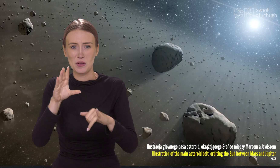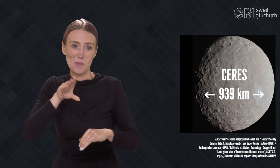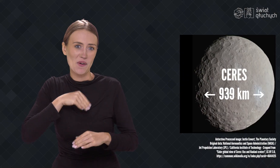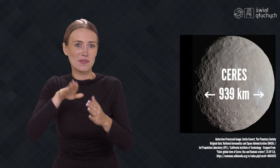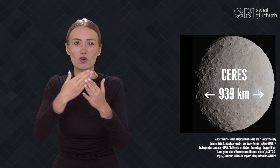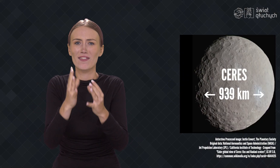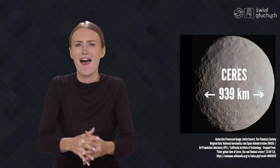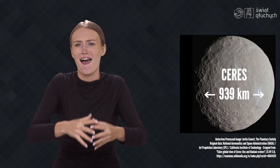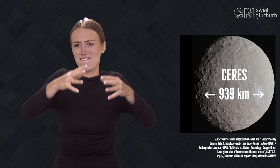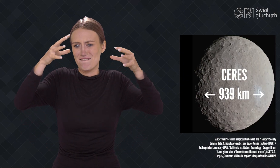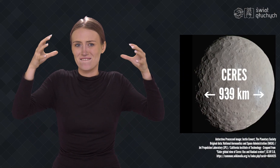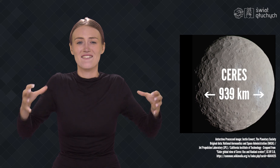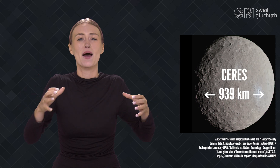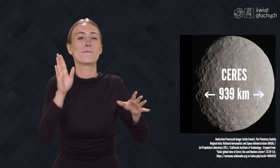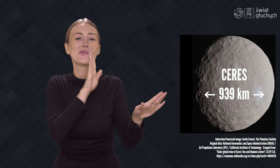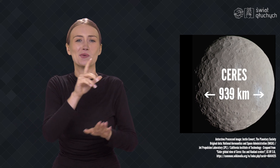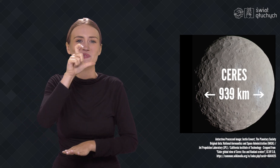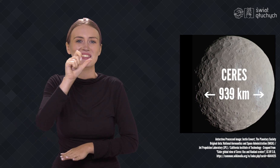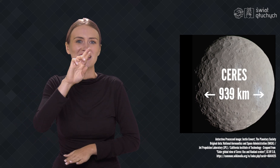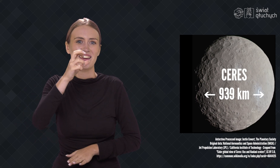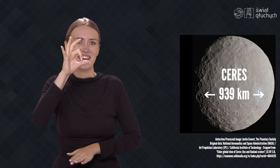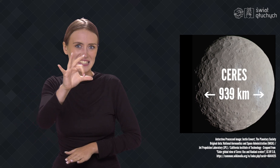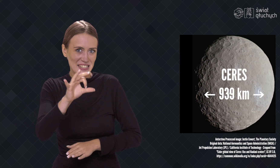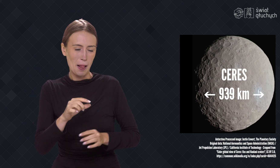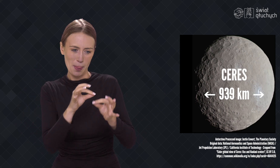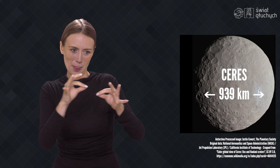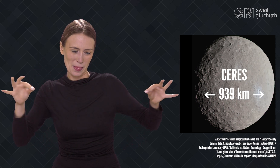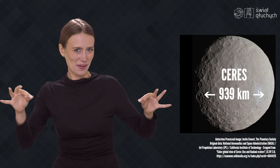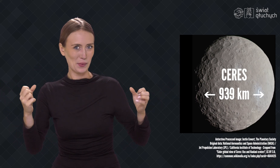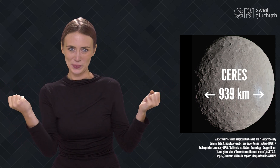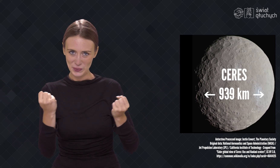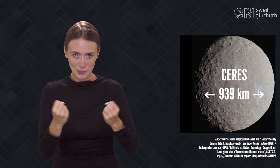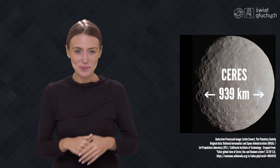while others can be hundreds of kilometers in diameter, like the asteroid Ceres.